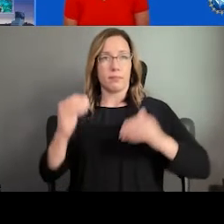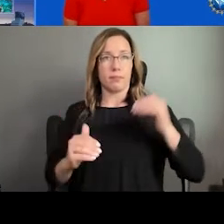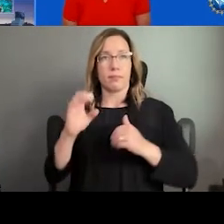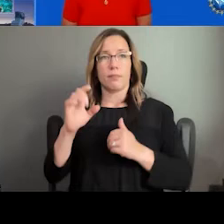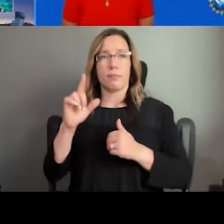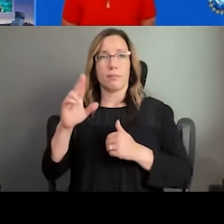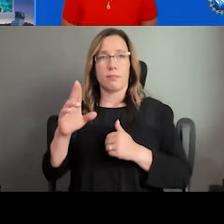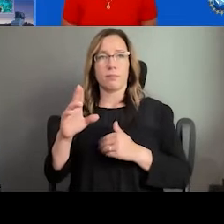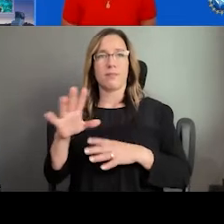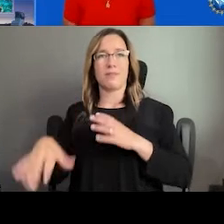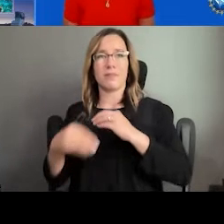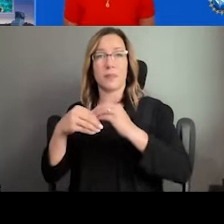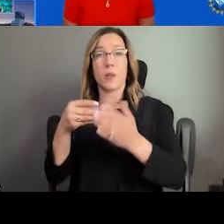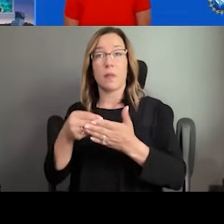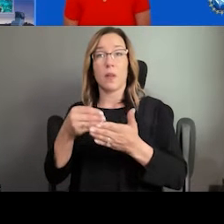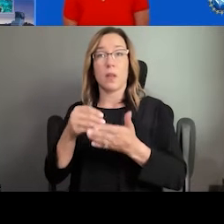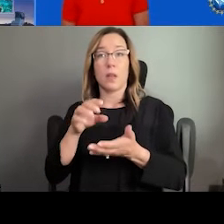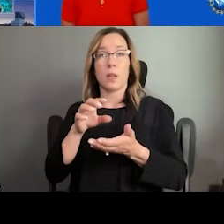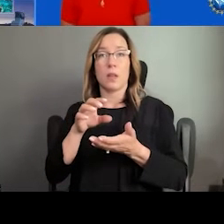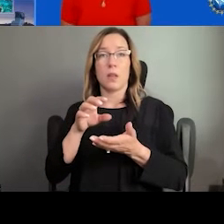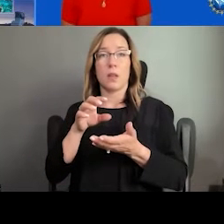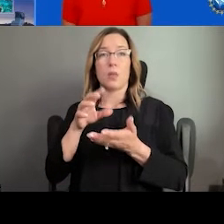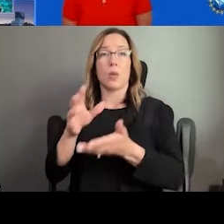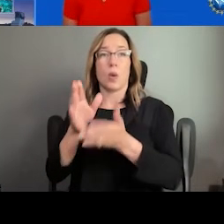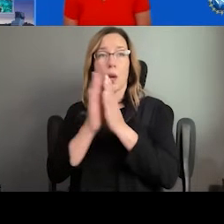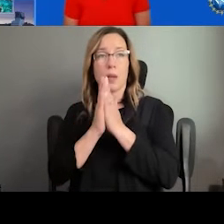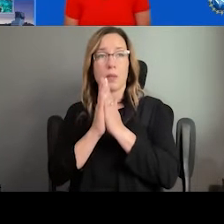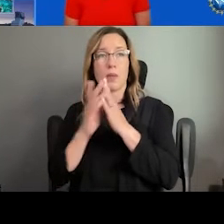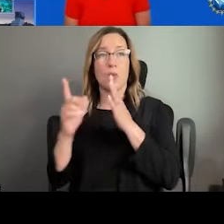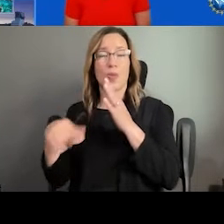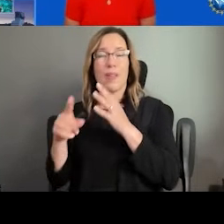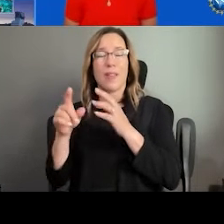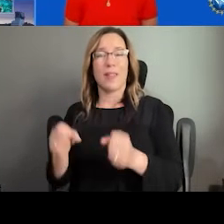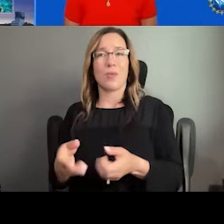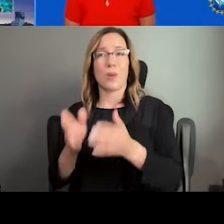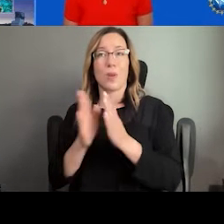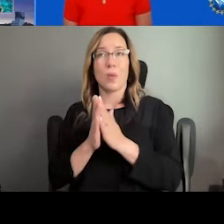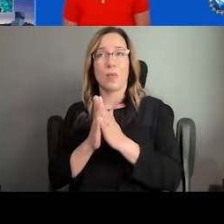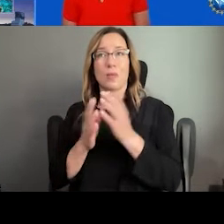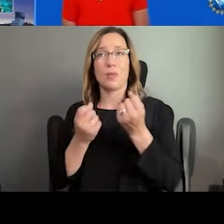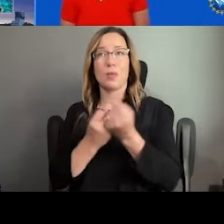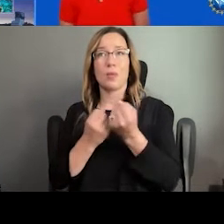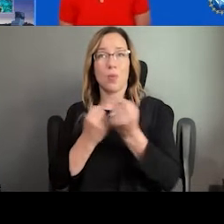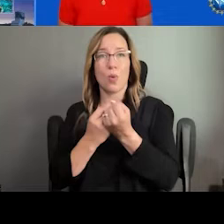The research award recipients can request to support additional personnel such as